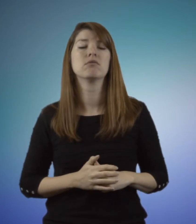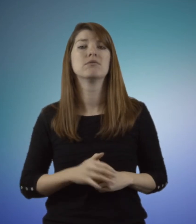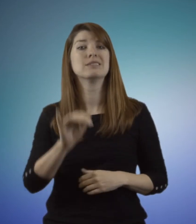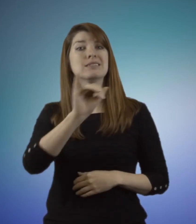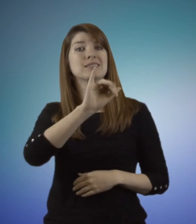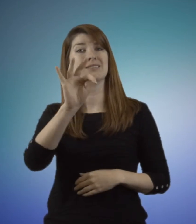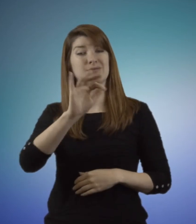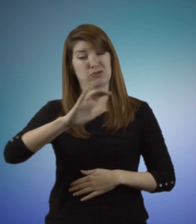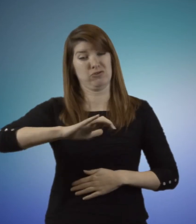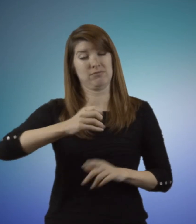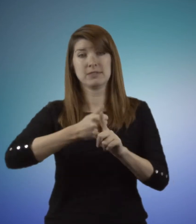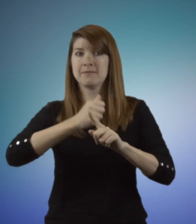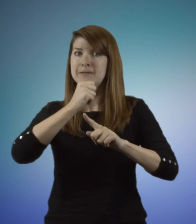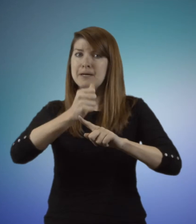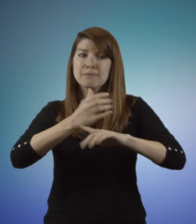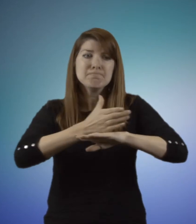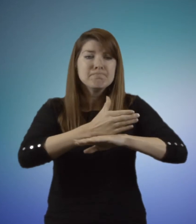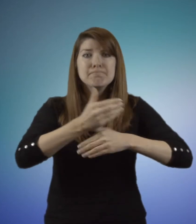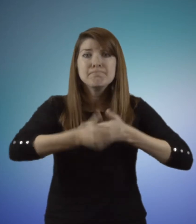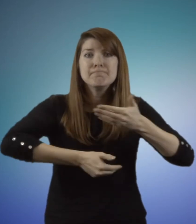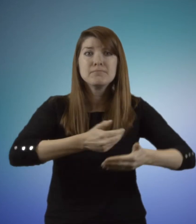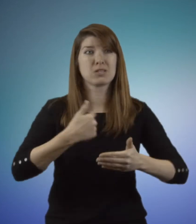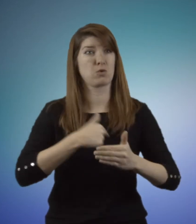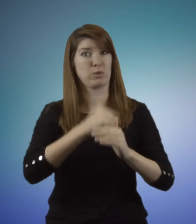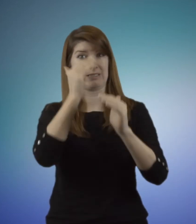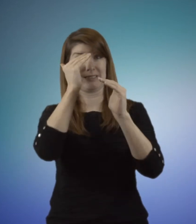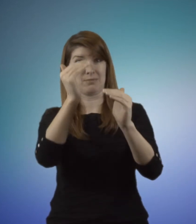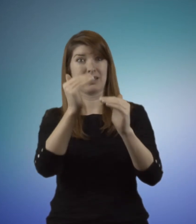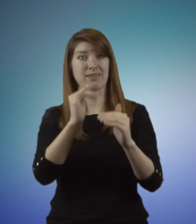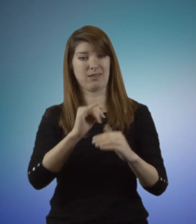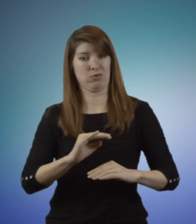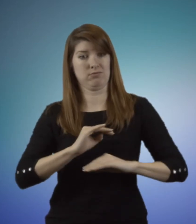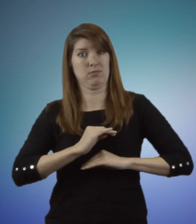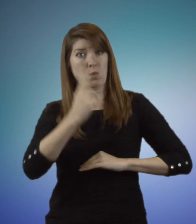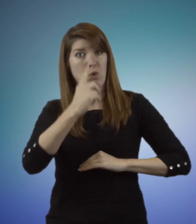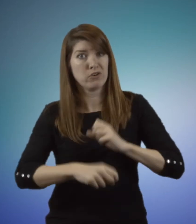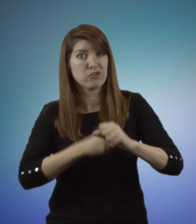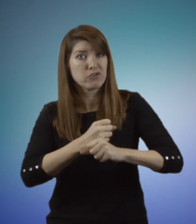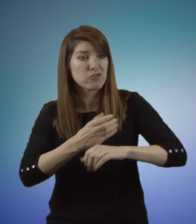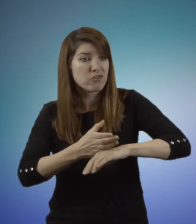So, if the child is not making the progress that we expected that meets that one year's growth